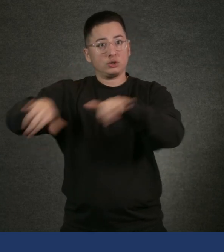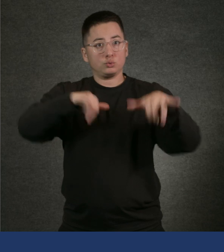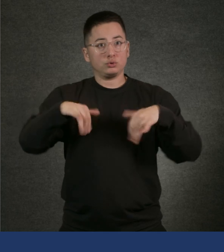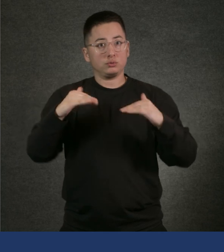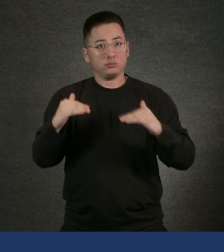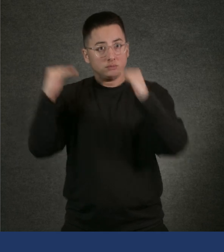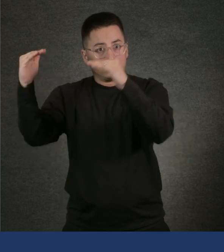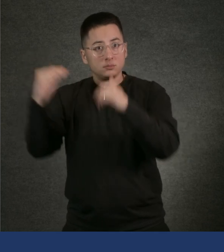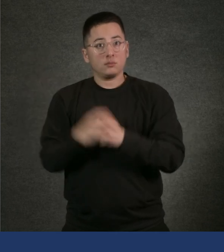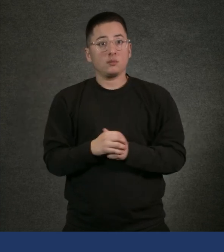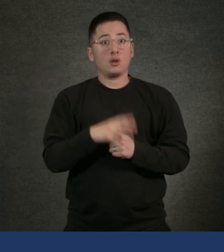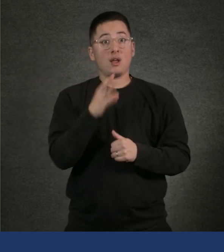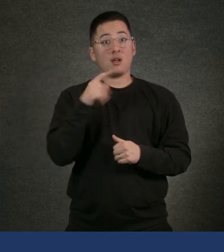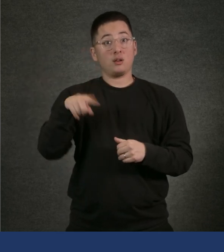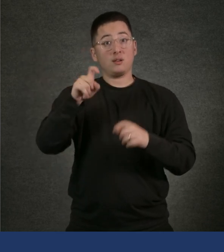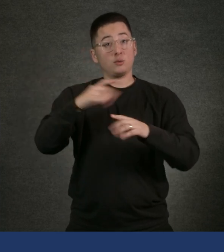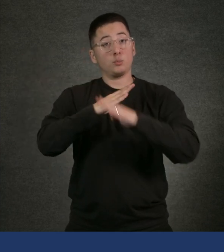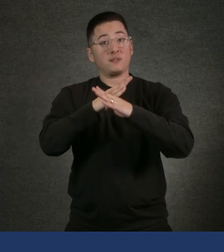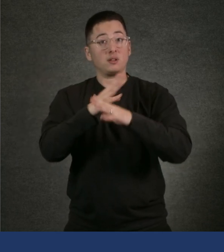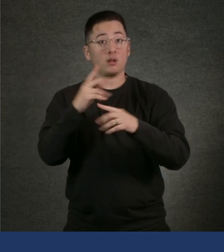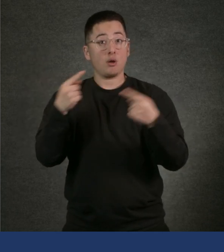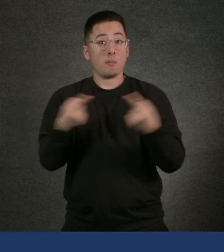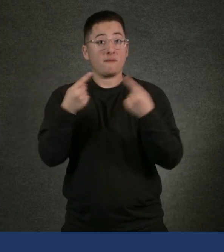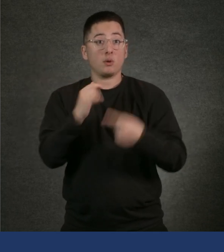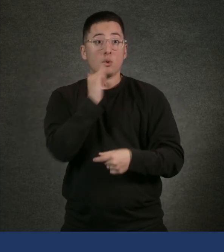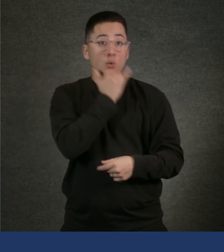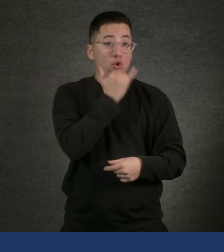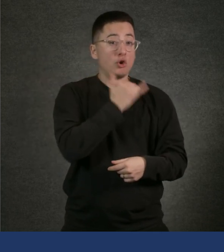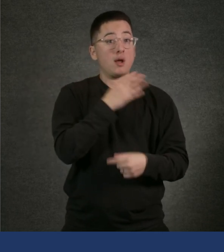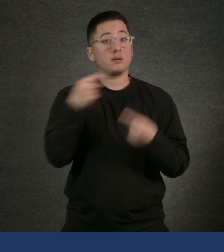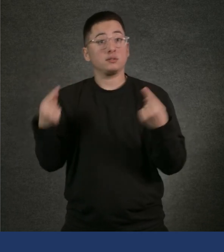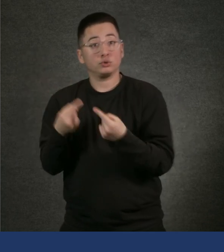We must also fairly compensate emergency responders